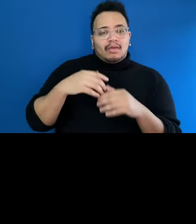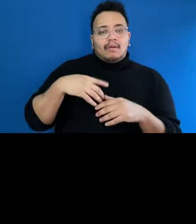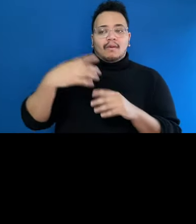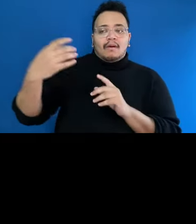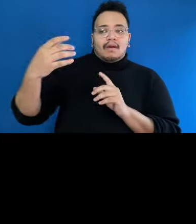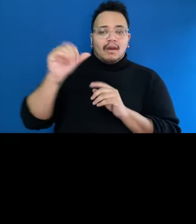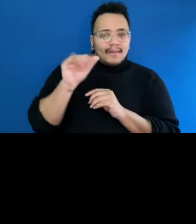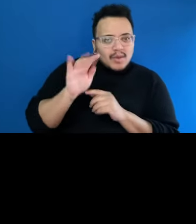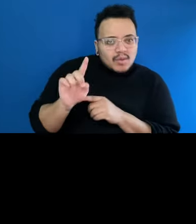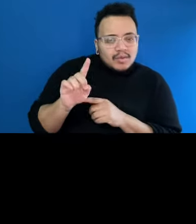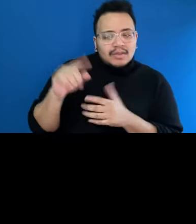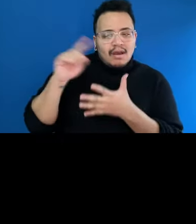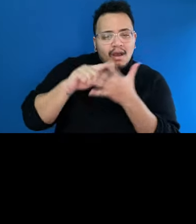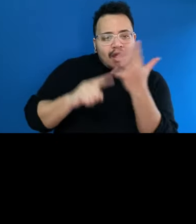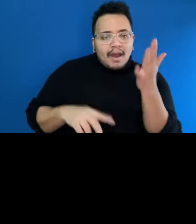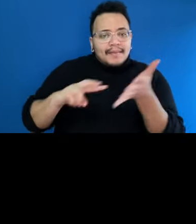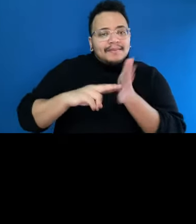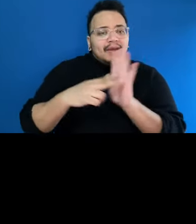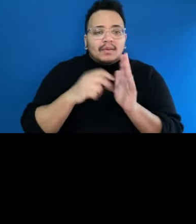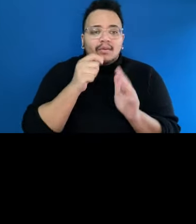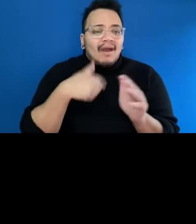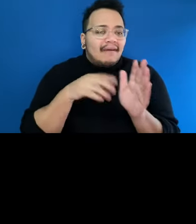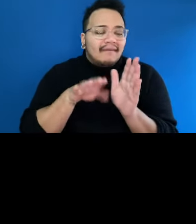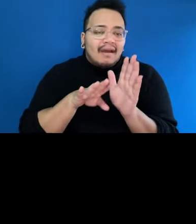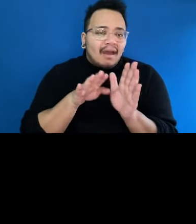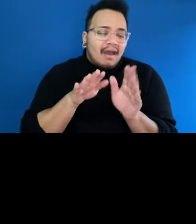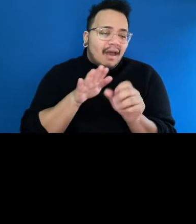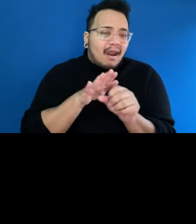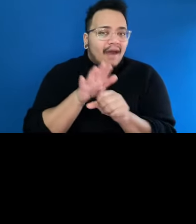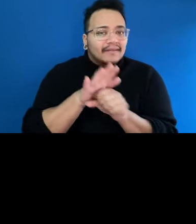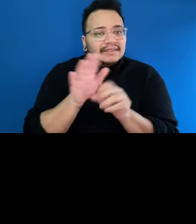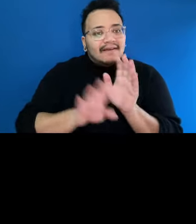on those growth issues. And so we end up somewhat impaired.